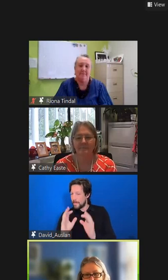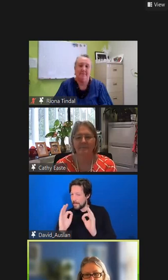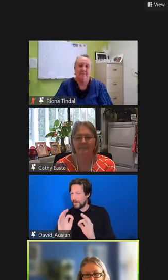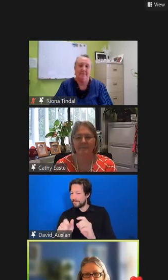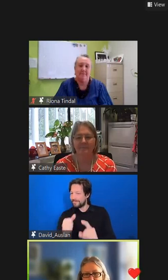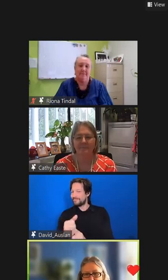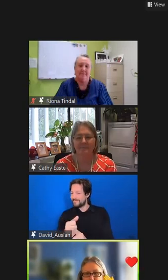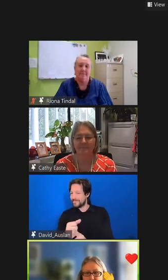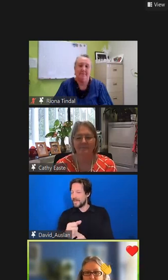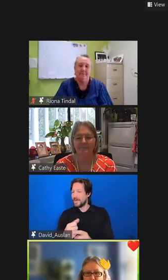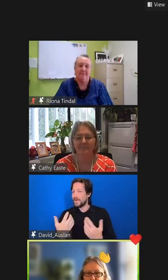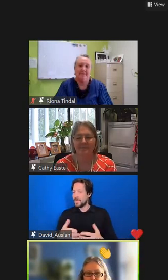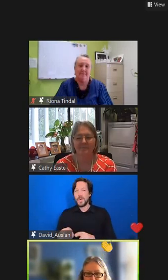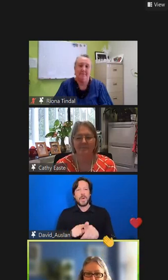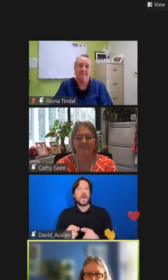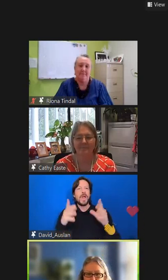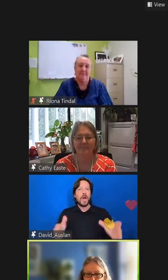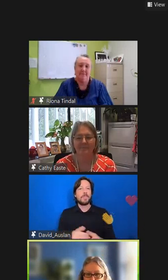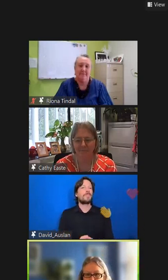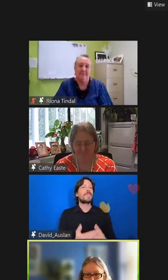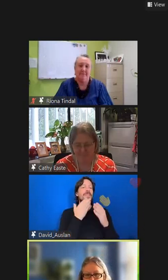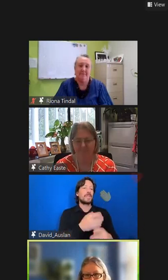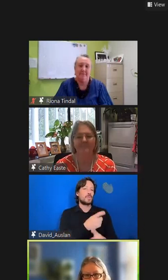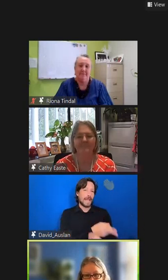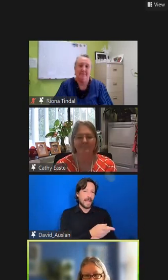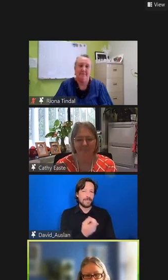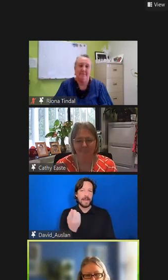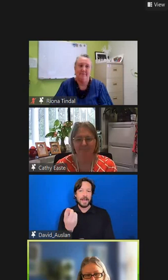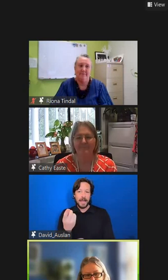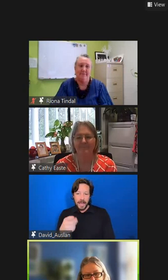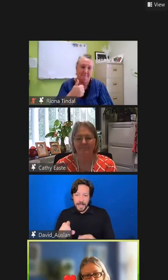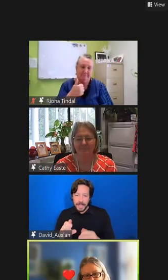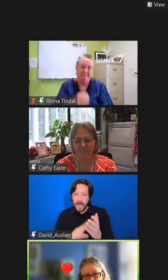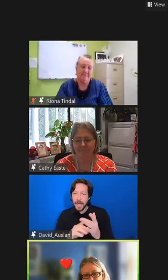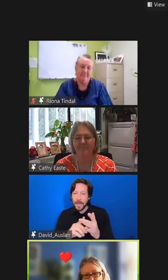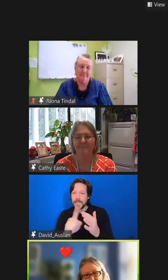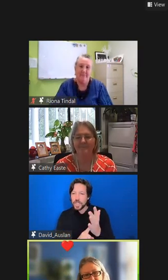it very valuable. And thank you to David and to Michelle for captioning, and we look forward to